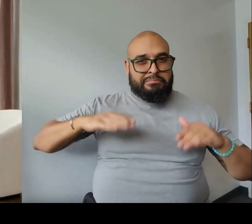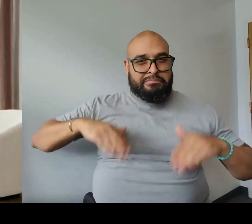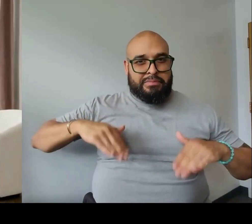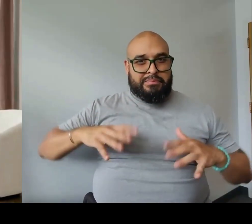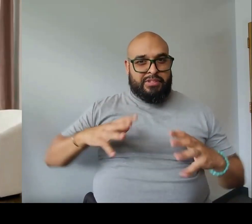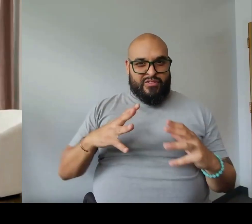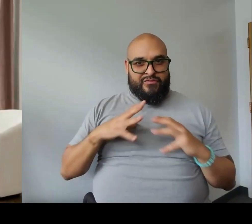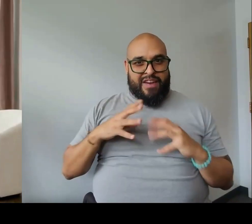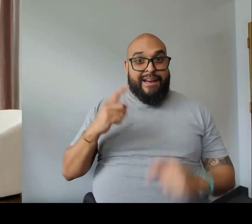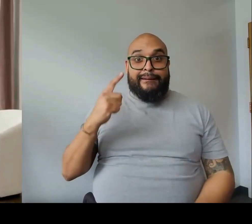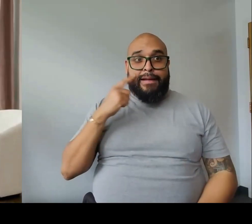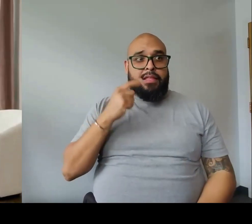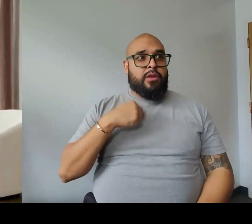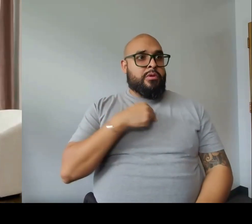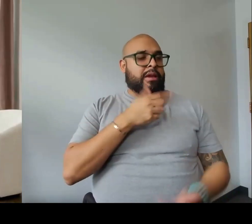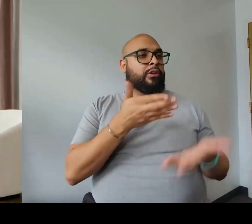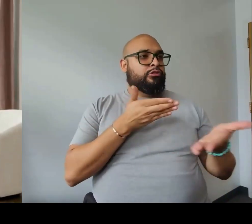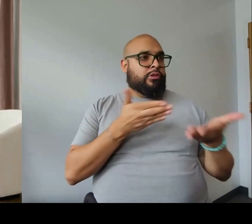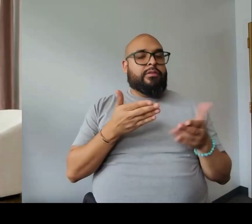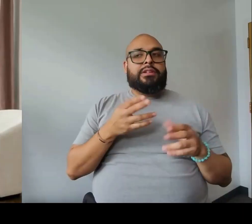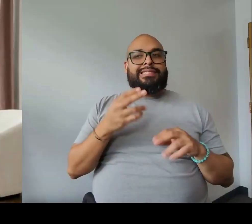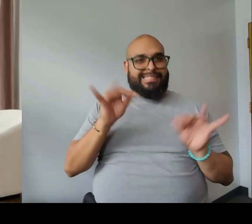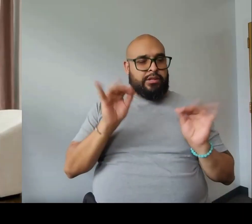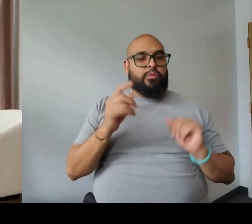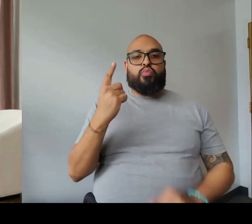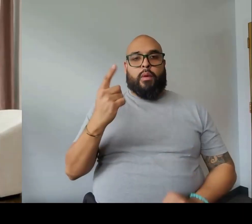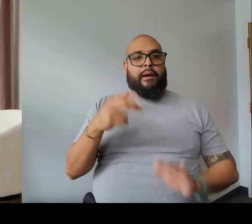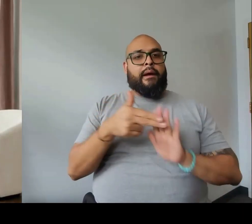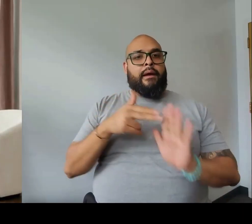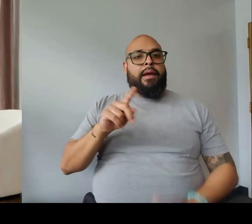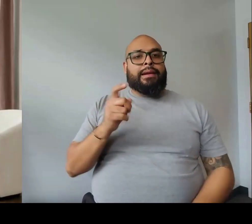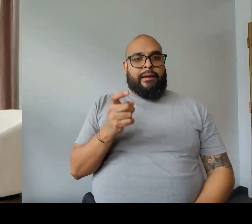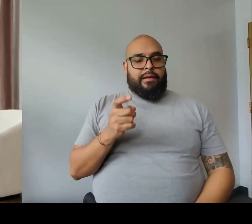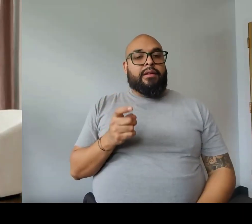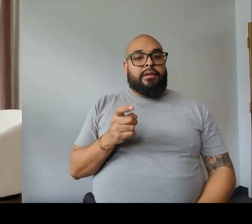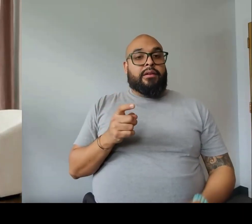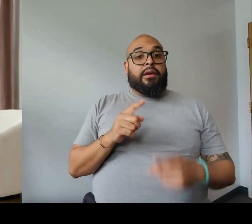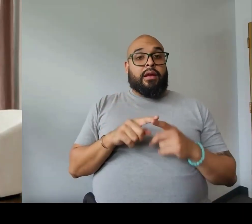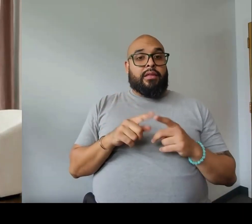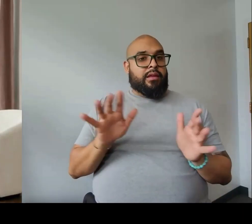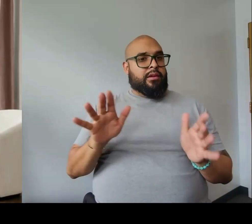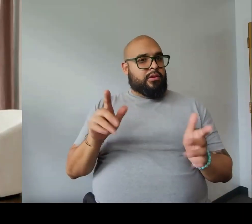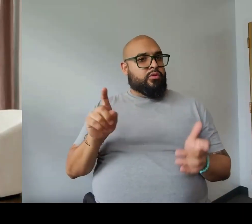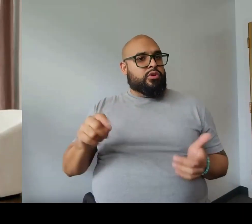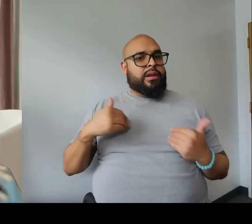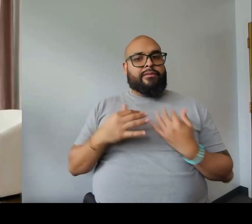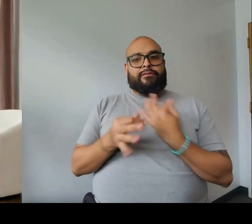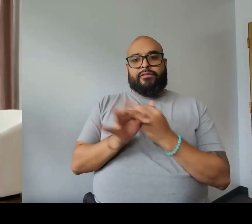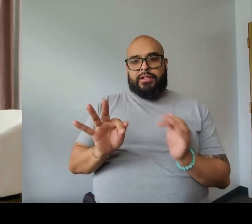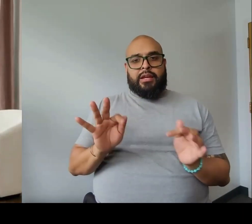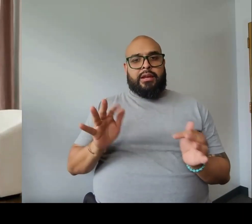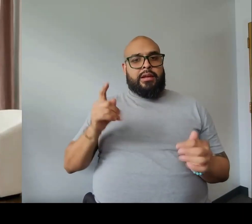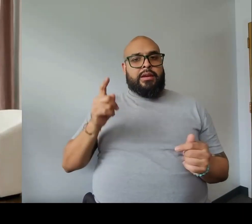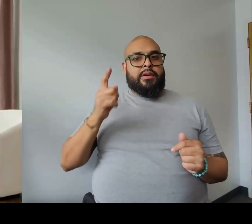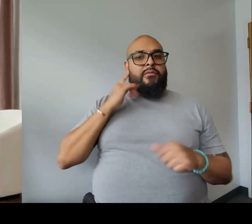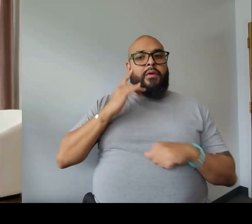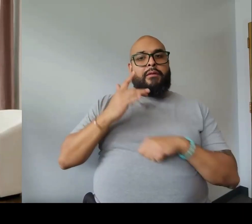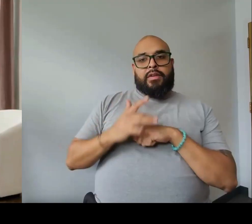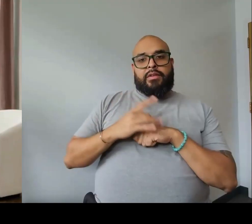that we can serve them through the VI. And I just, I think we need to have the freedom to give ourselves space to just make sure the kids gets what they need.